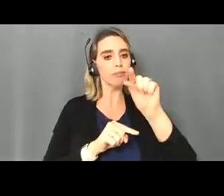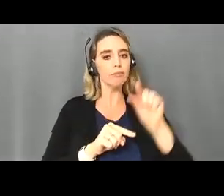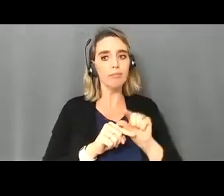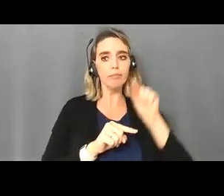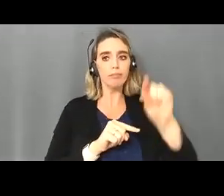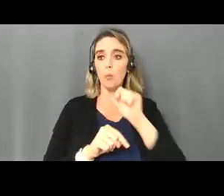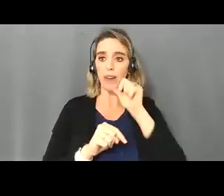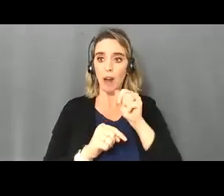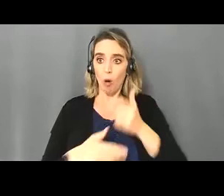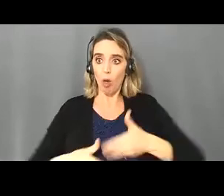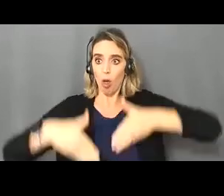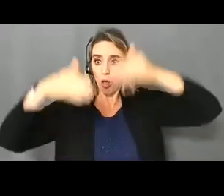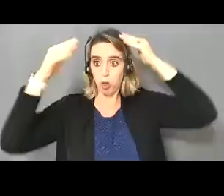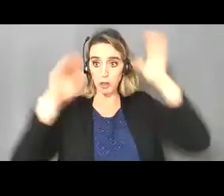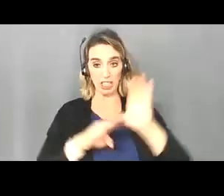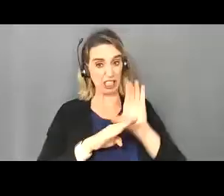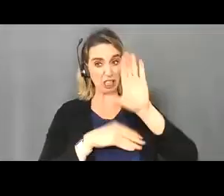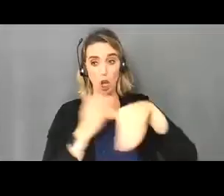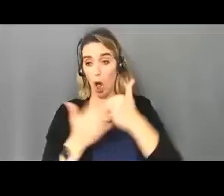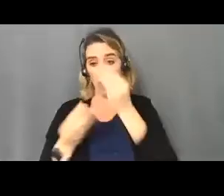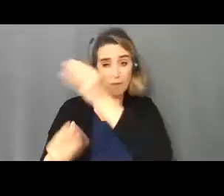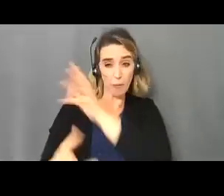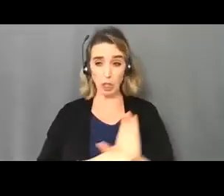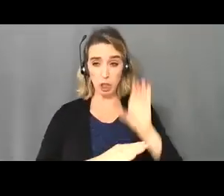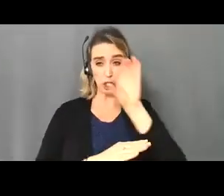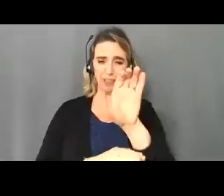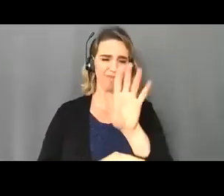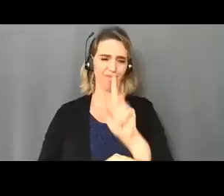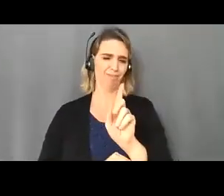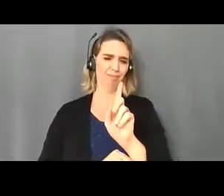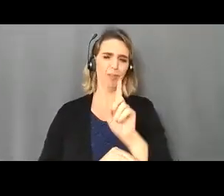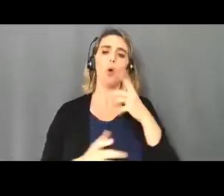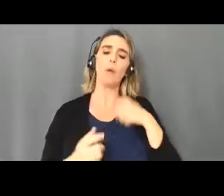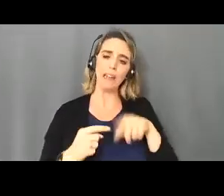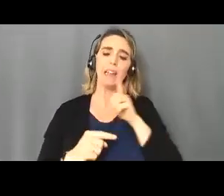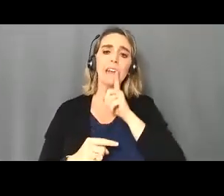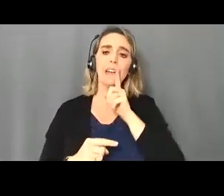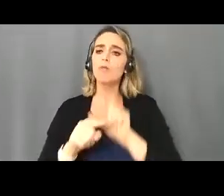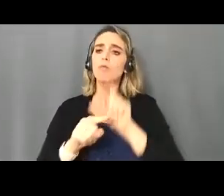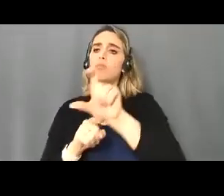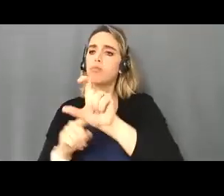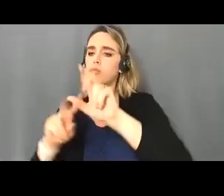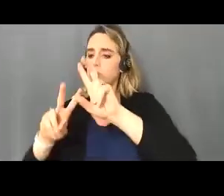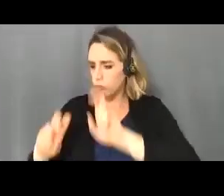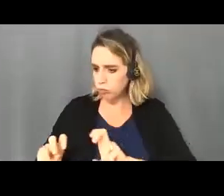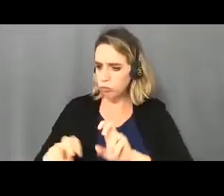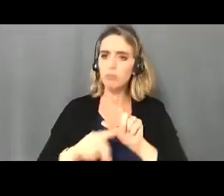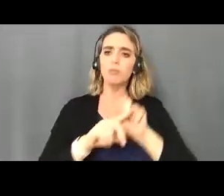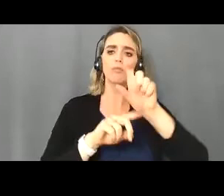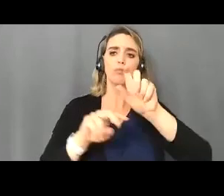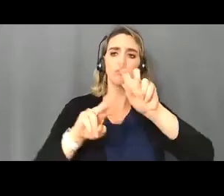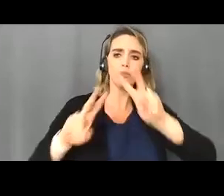so that they can really assess and assess and reassess. Next, a hospital's very similar